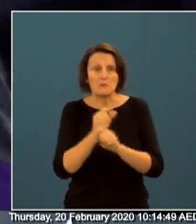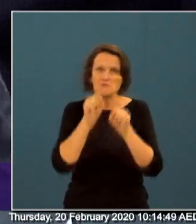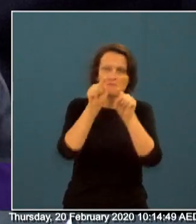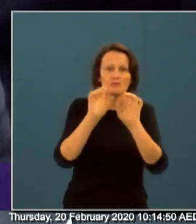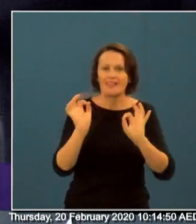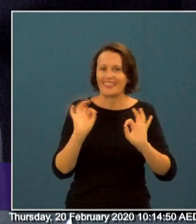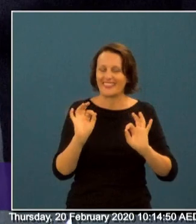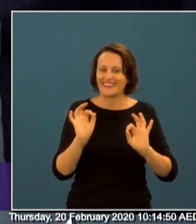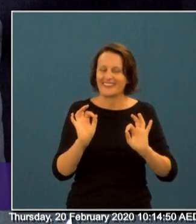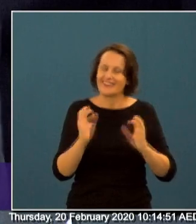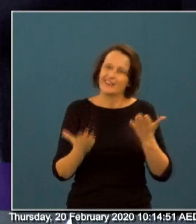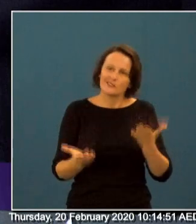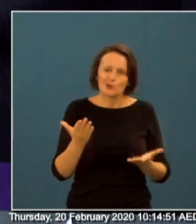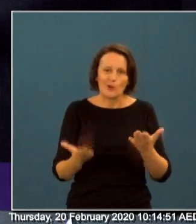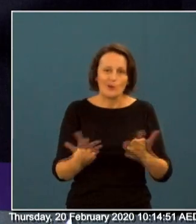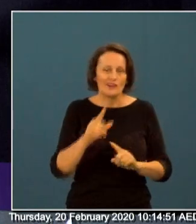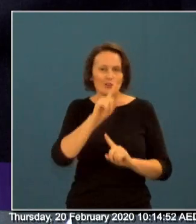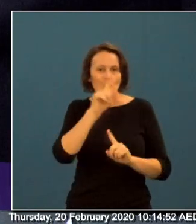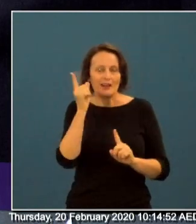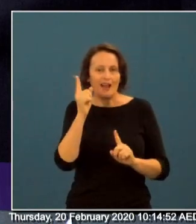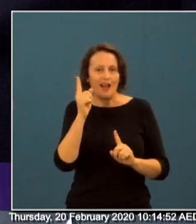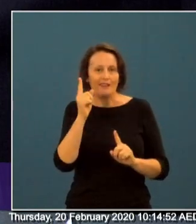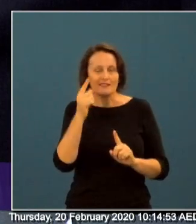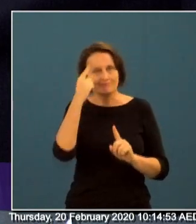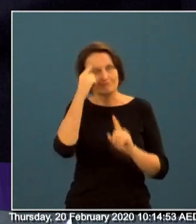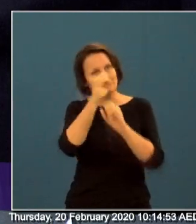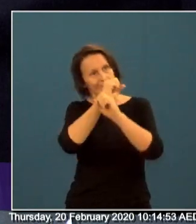You can't envision a health system, frankly,